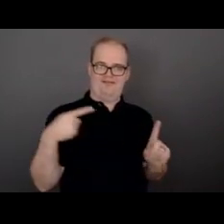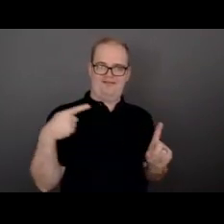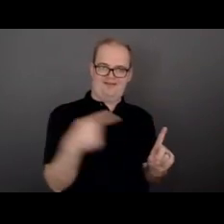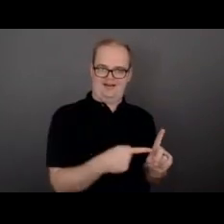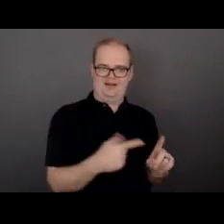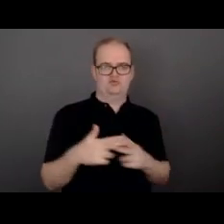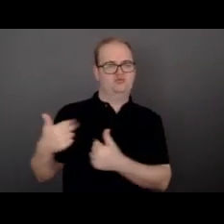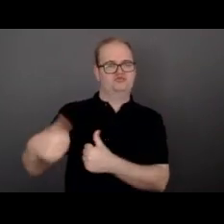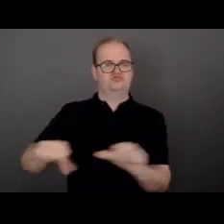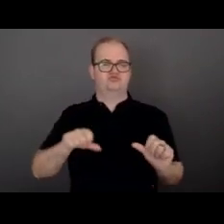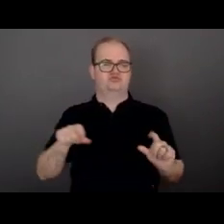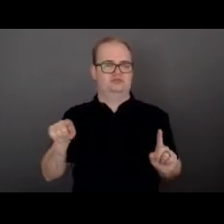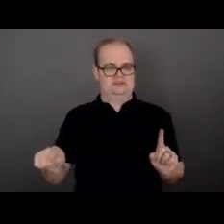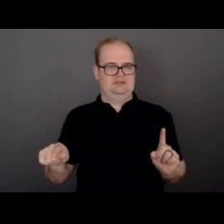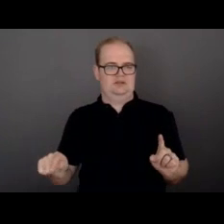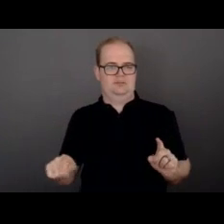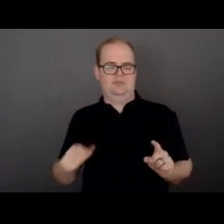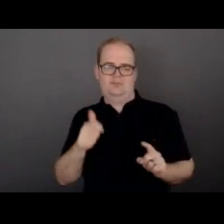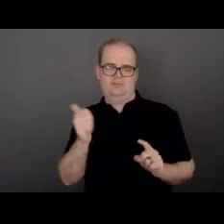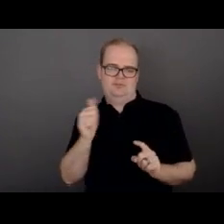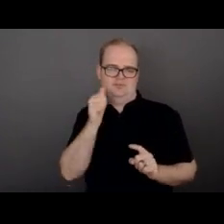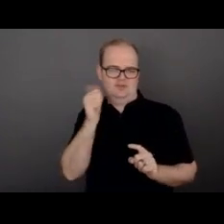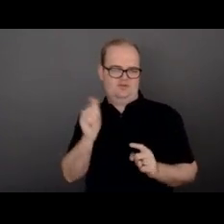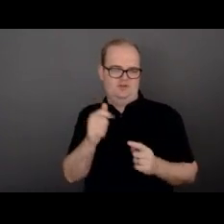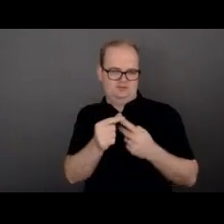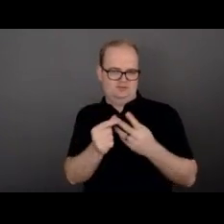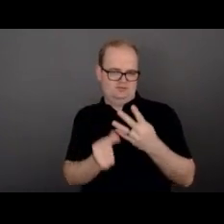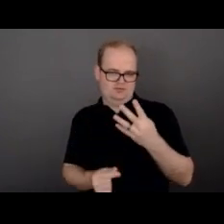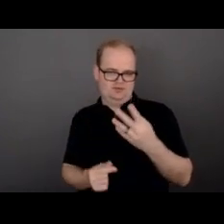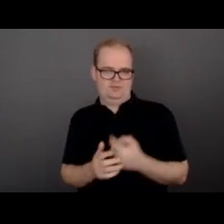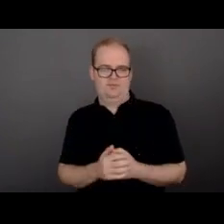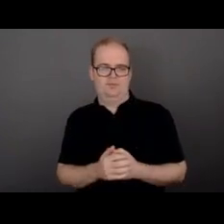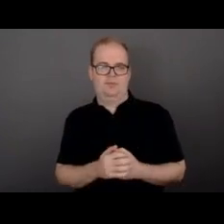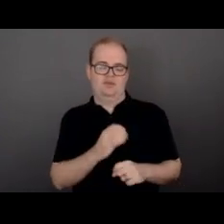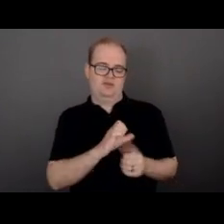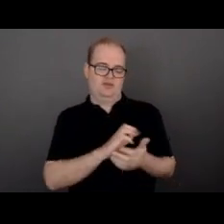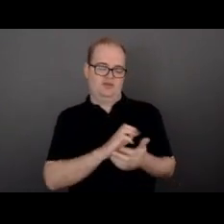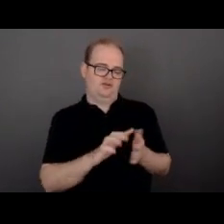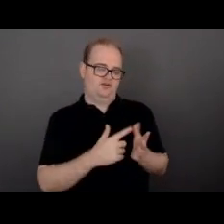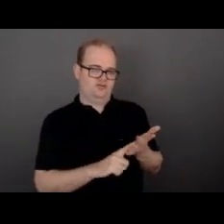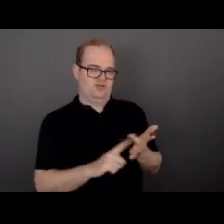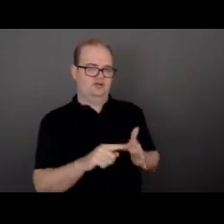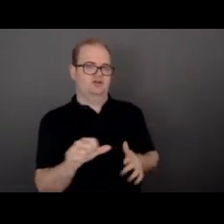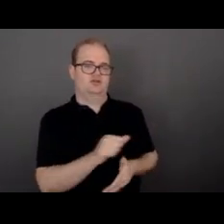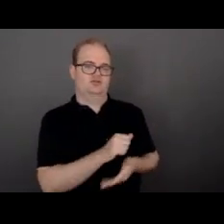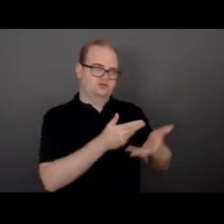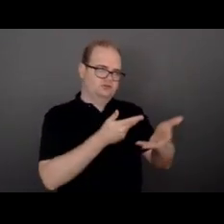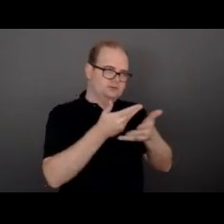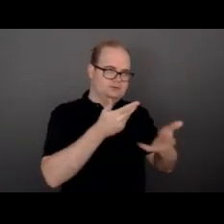So for Charlie in this scenario should they get legal advice, should they apply for a